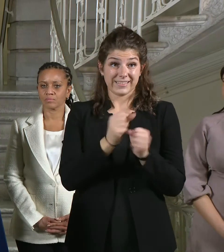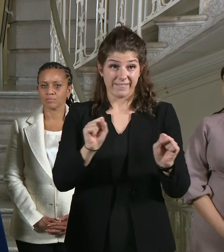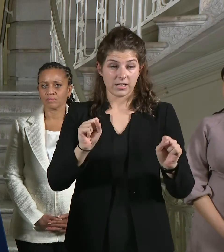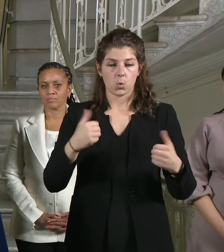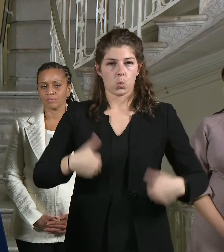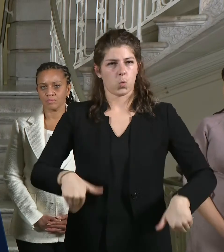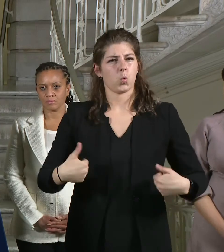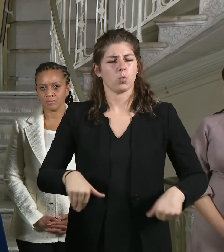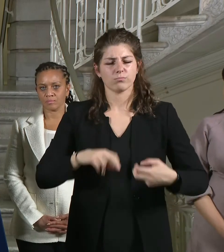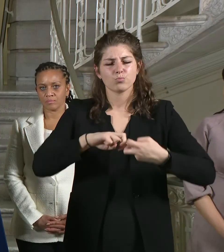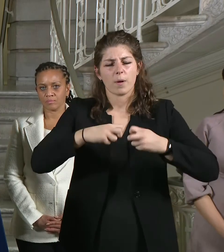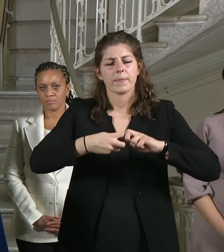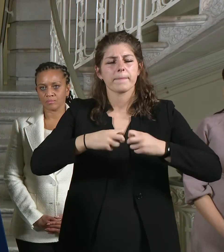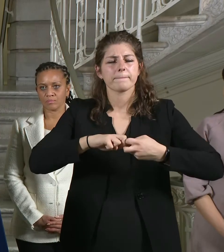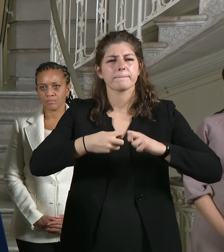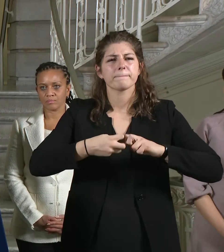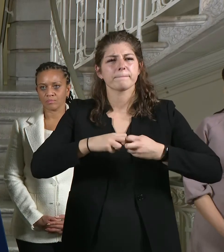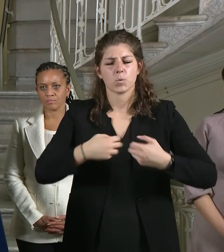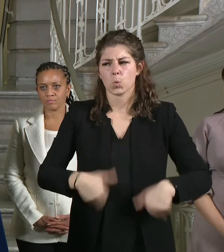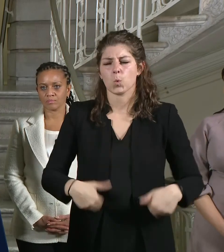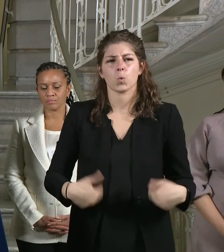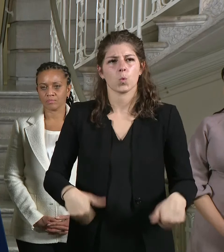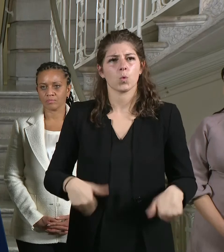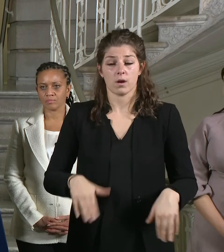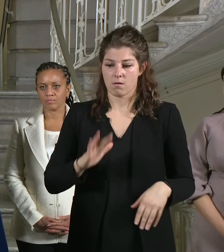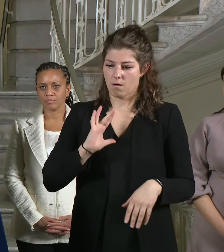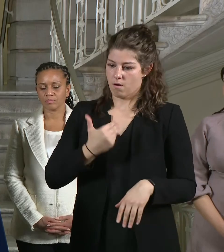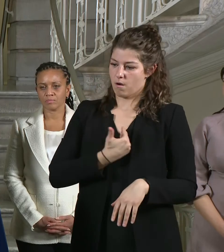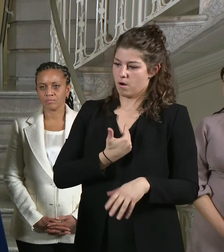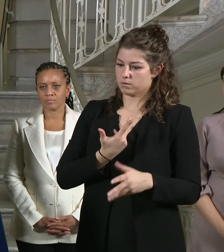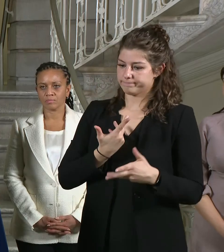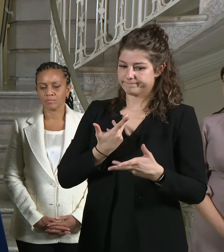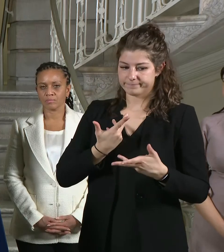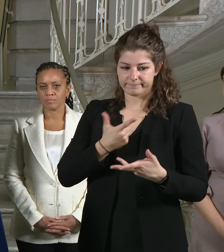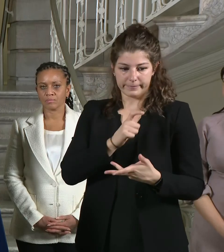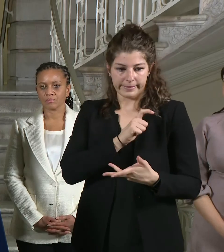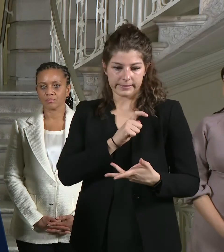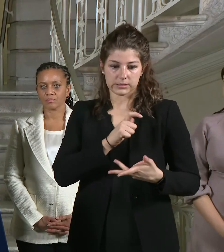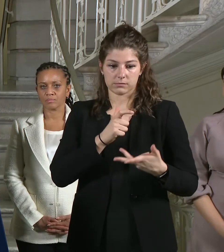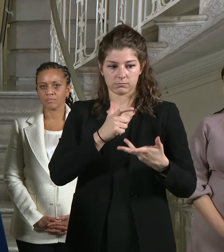GOVERNOR. WE HAD AN ISSUE IN THE